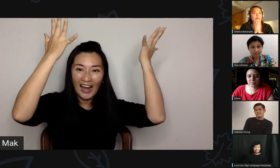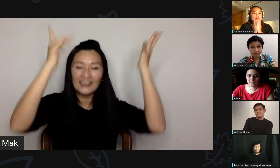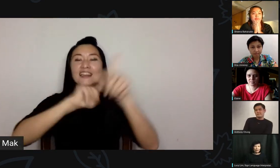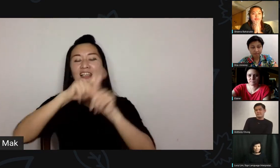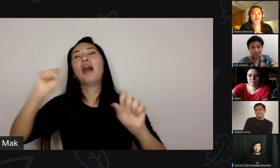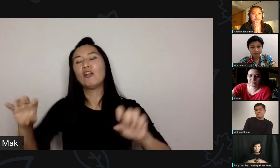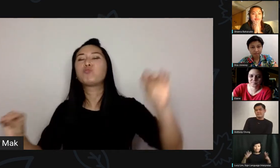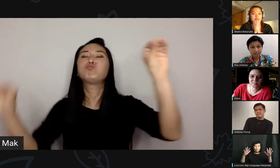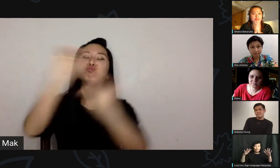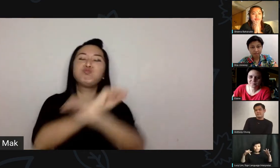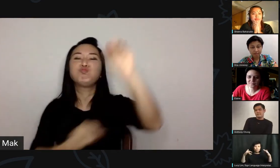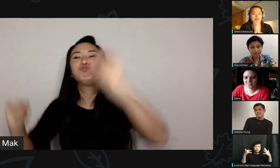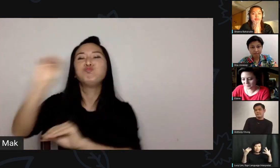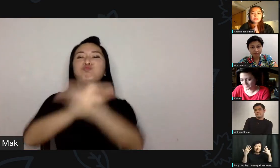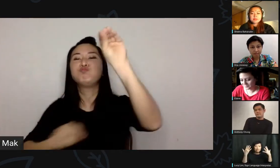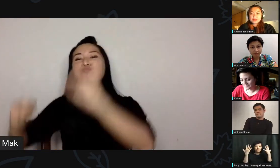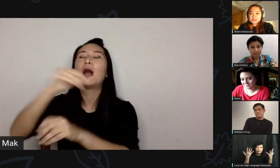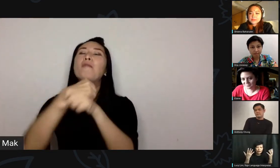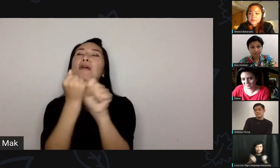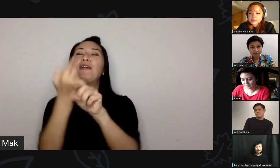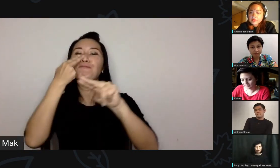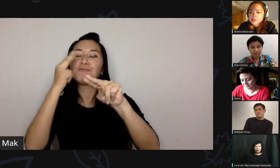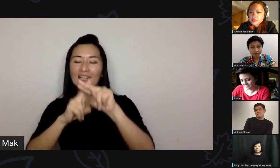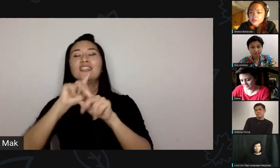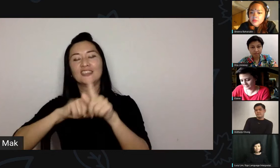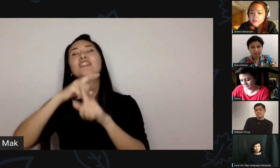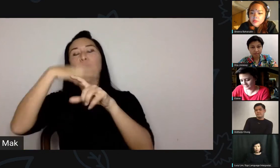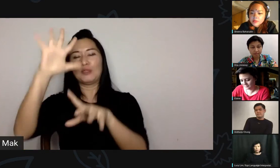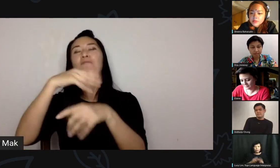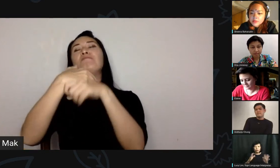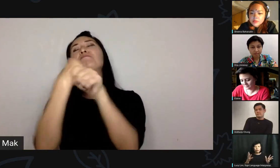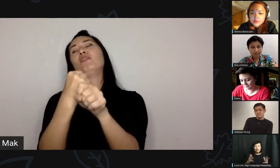Yeah, even if you want to use the five handshapes or, you know,